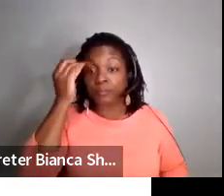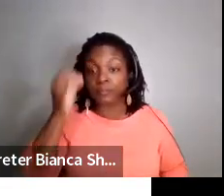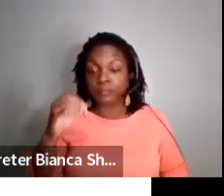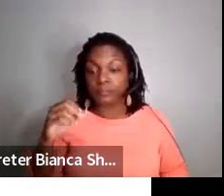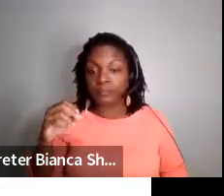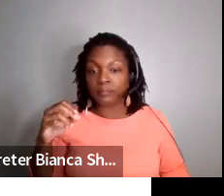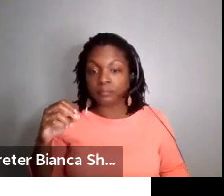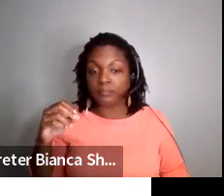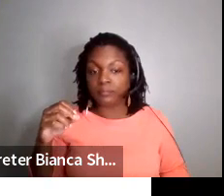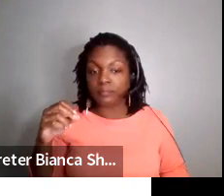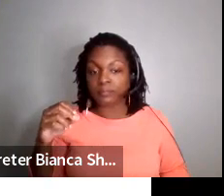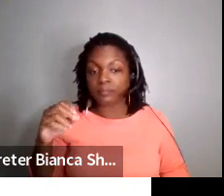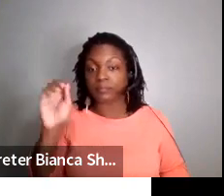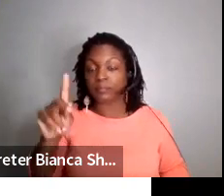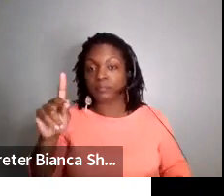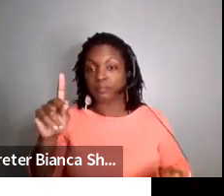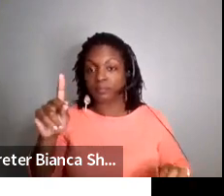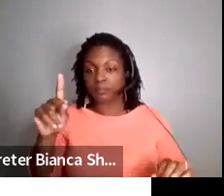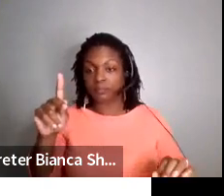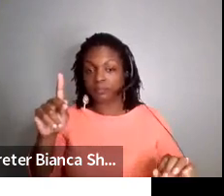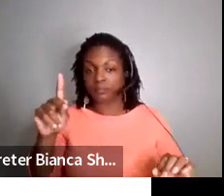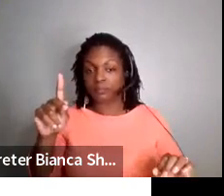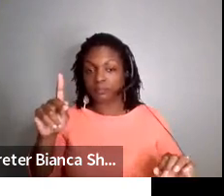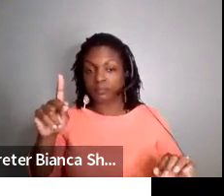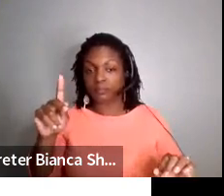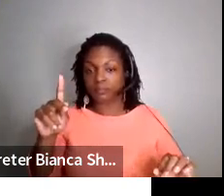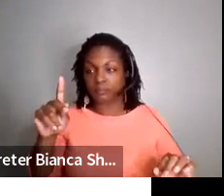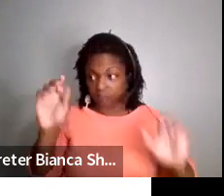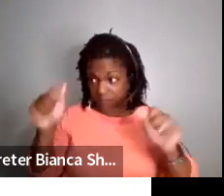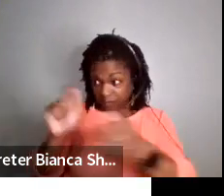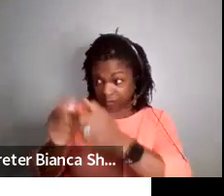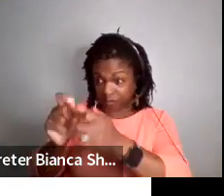Okay, Okay, I'll are you making adjustments i'll keep talking.